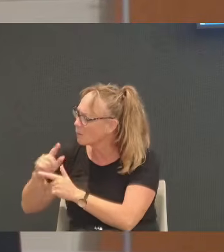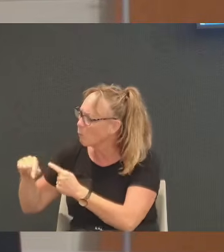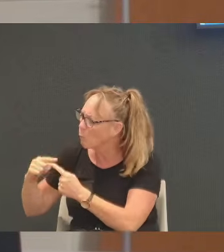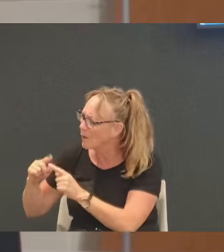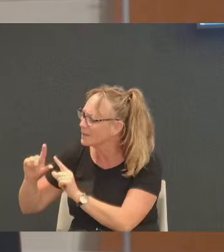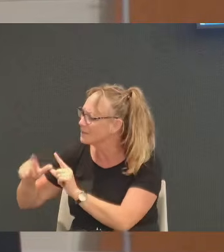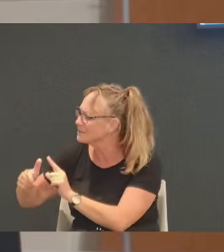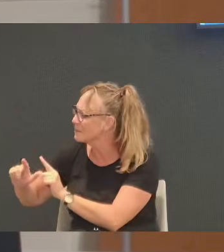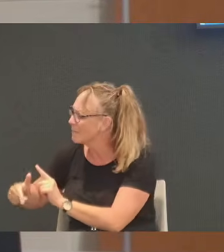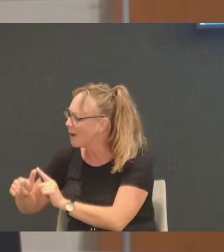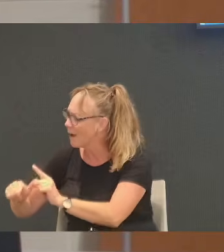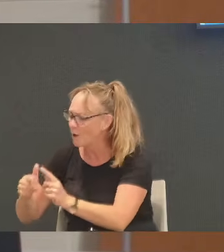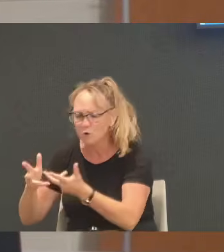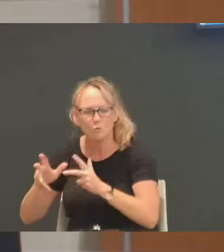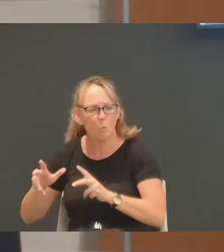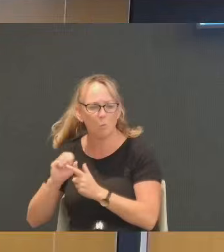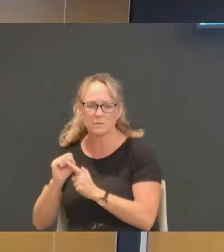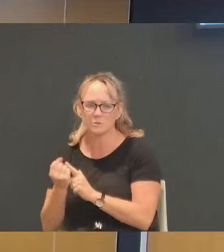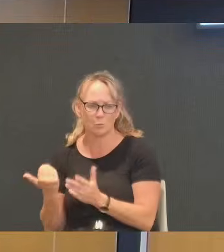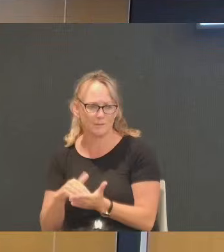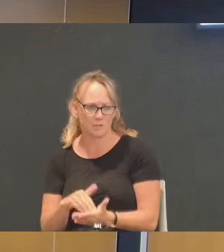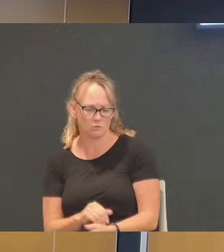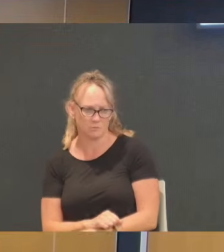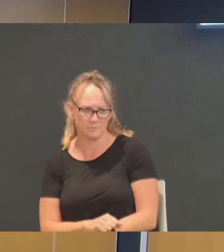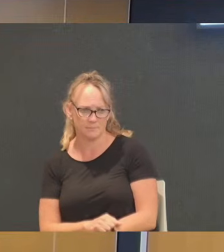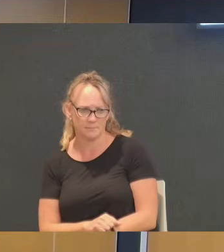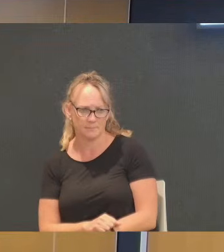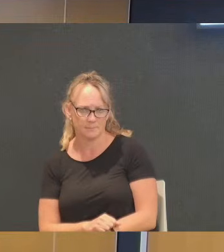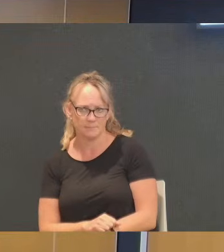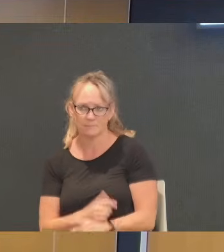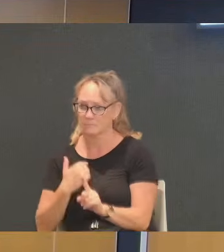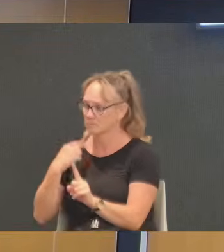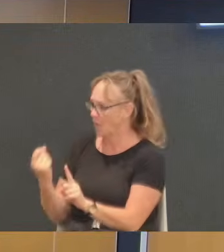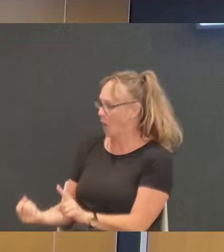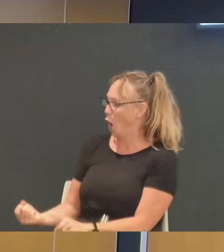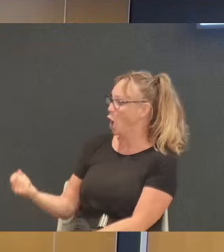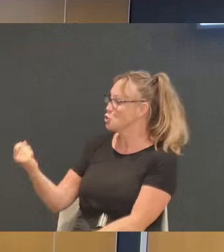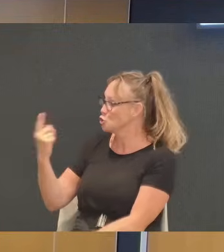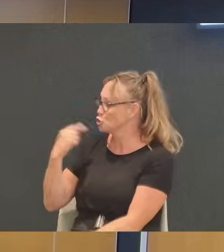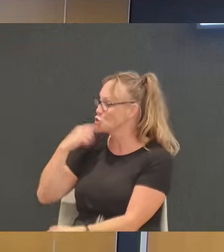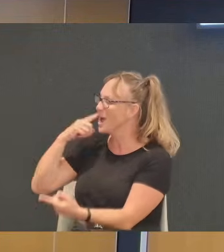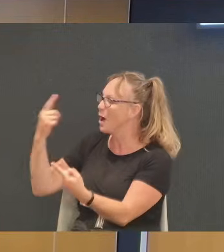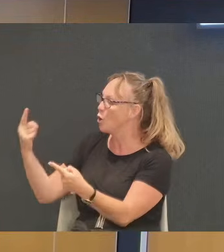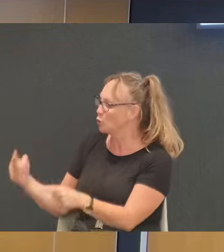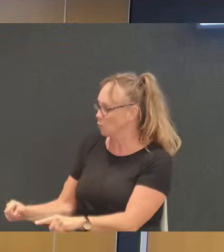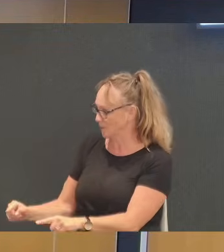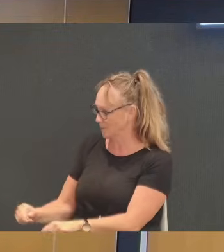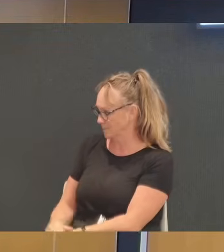find ourselves in a situation and it's understood Commissioner and completely agree and in my time